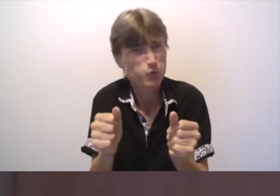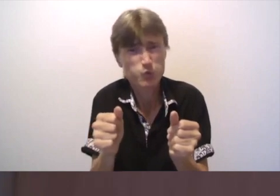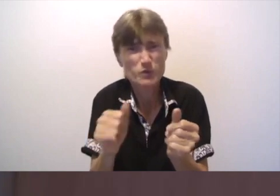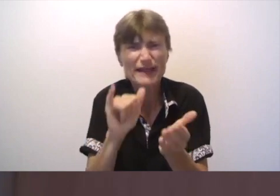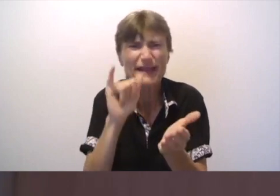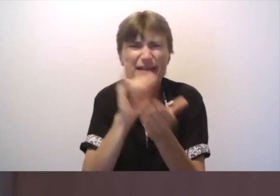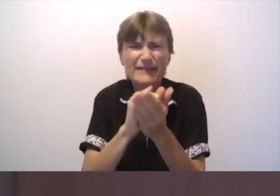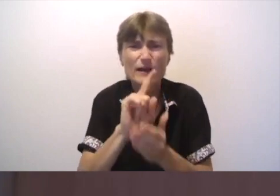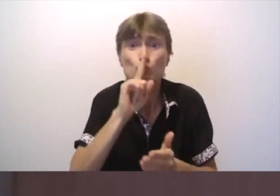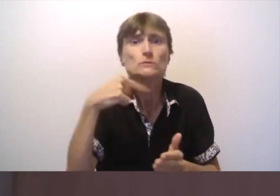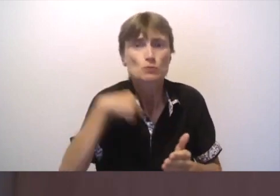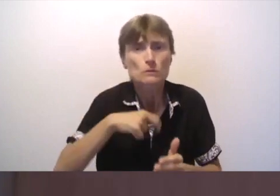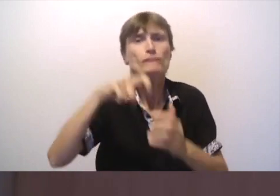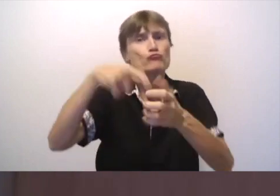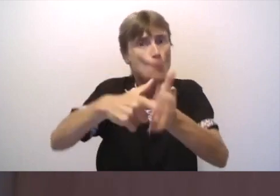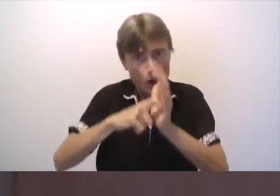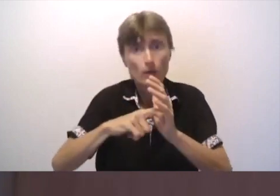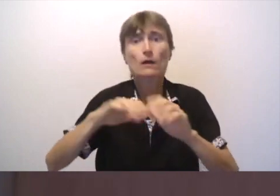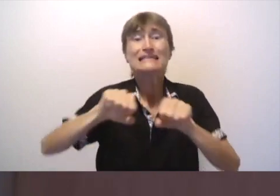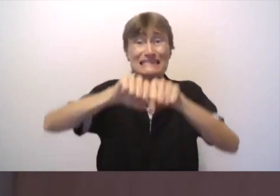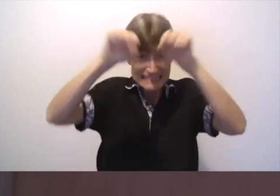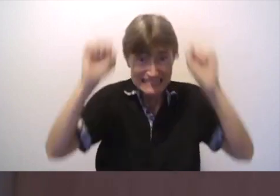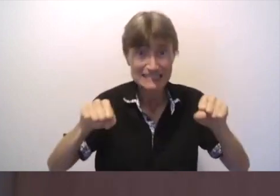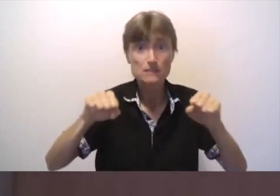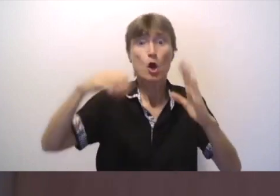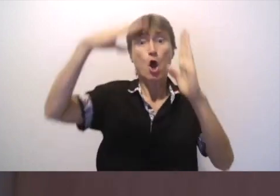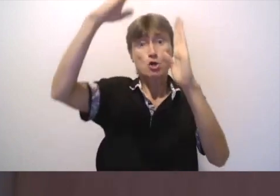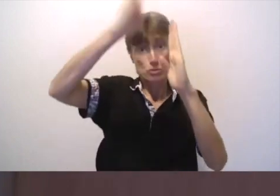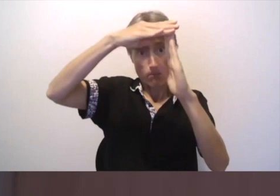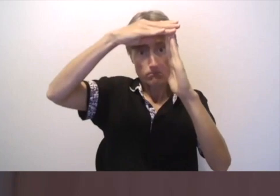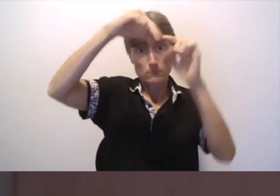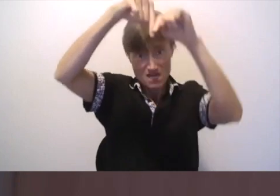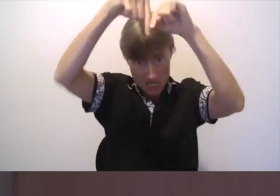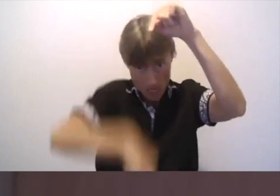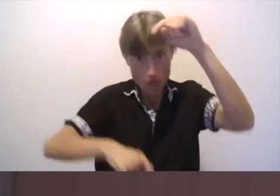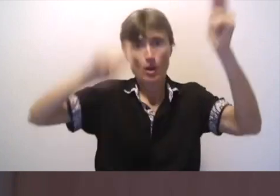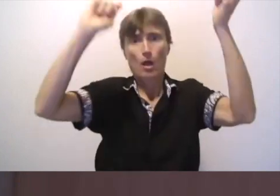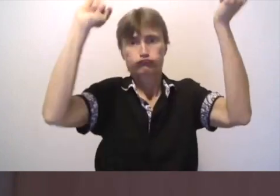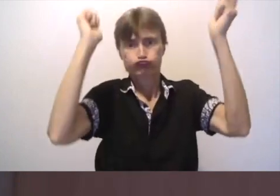we are going to push this so hard and so forward in unity in solidarity